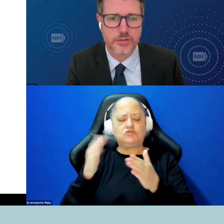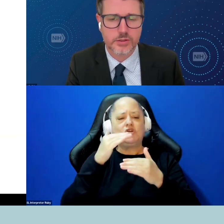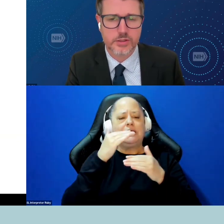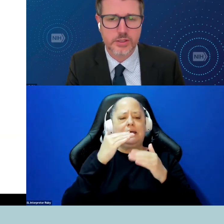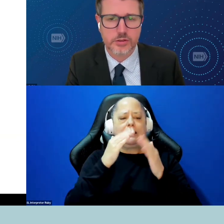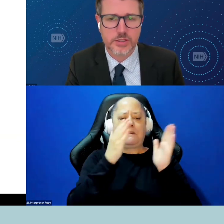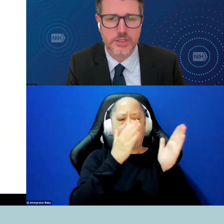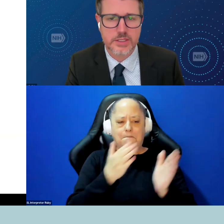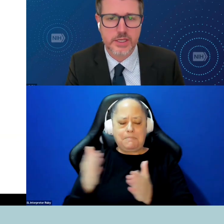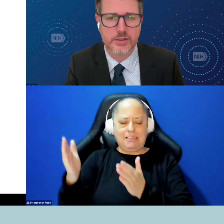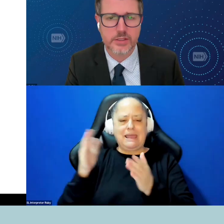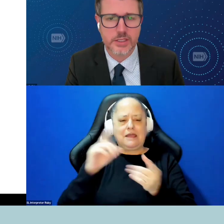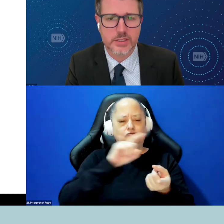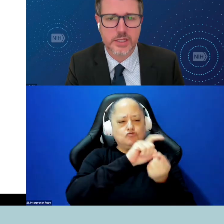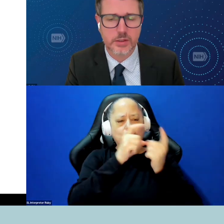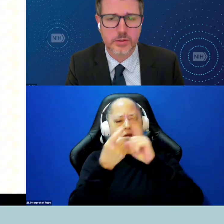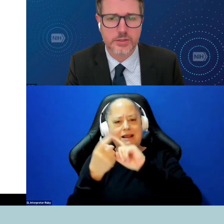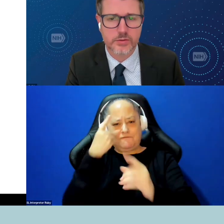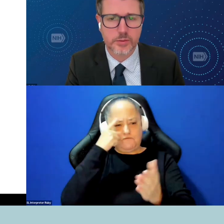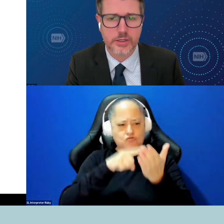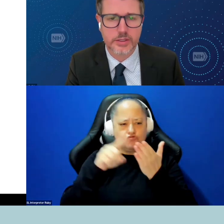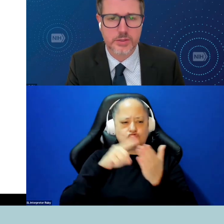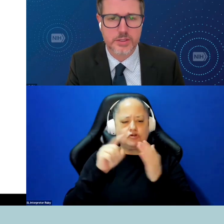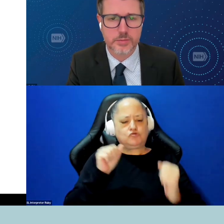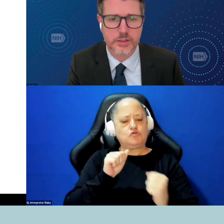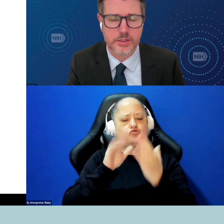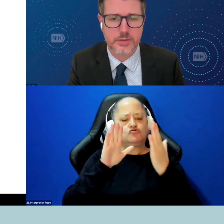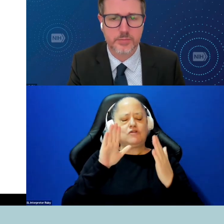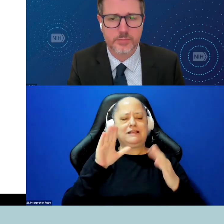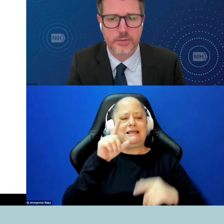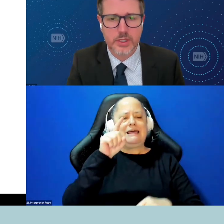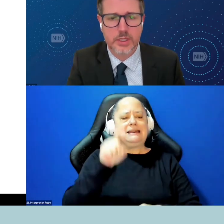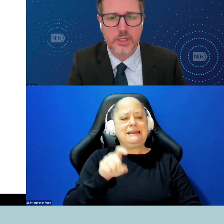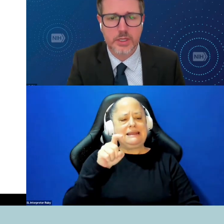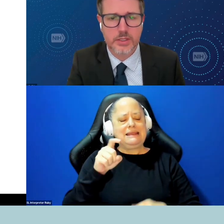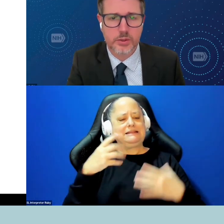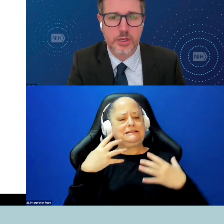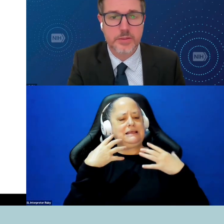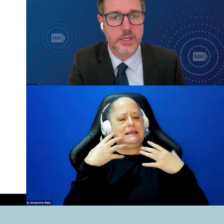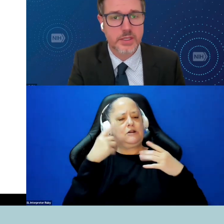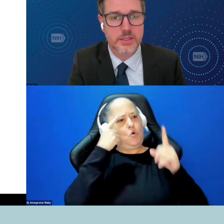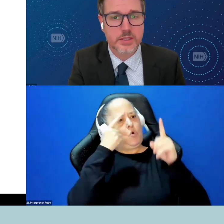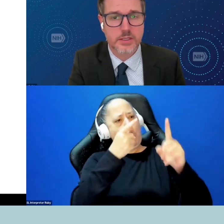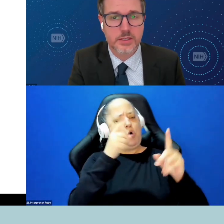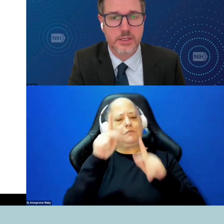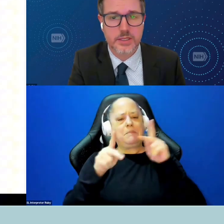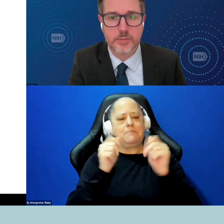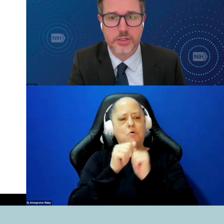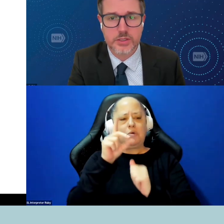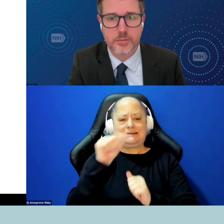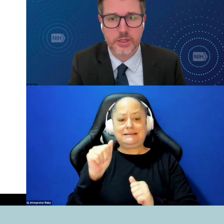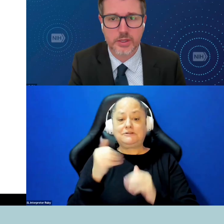research that addresses the health needs and goals of Americans with Disabilities. So what comes next? As I mentioned at the